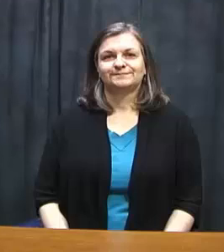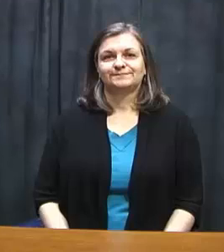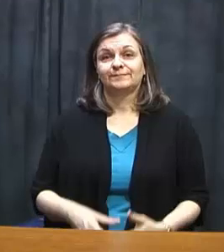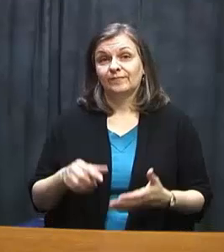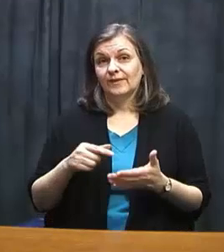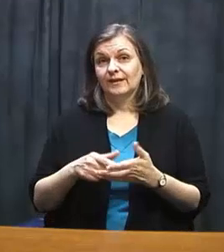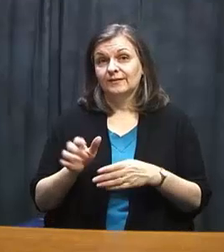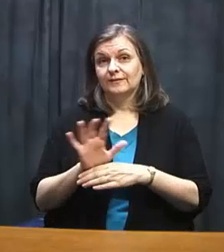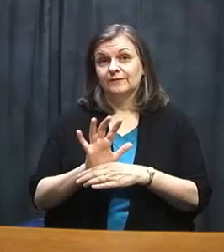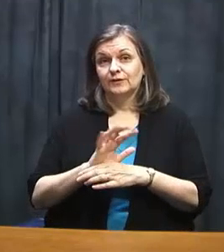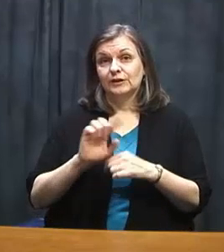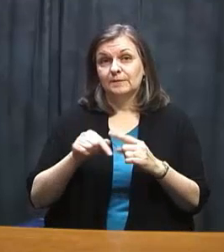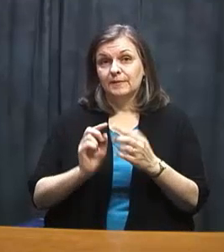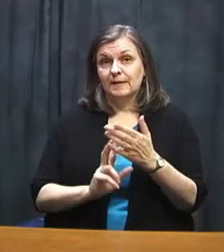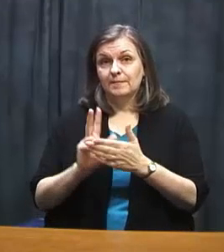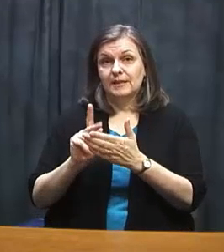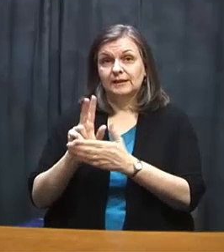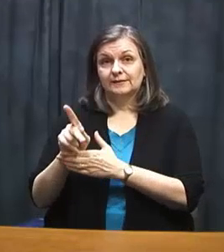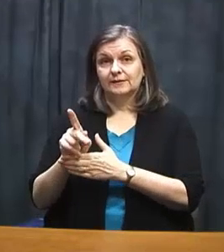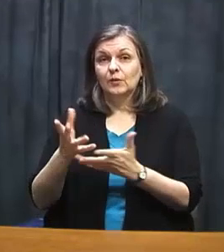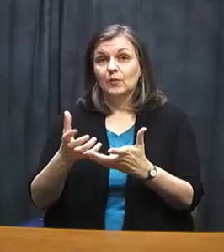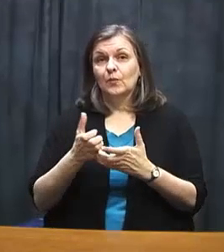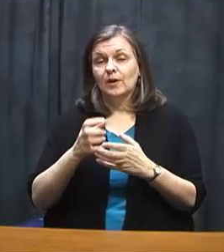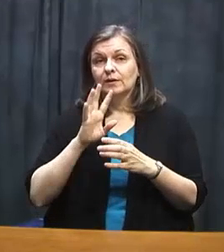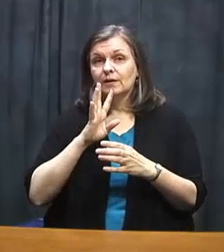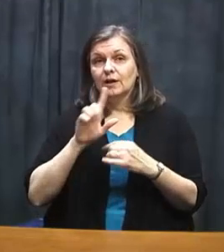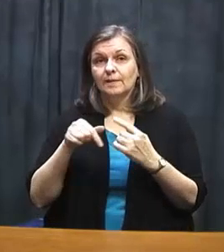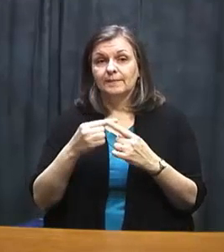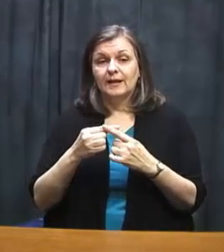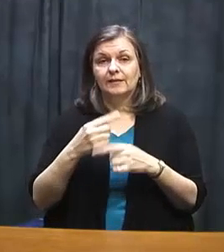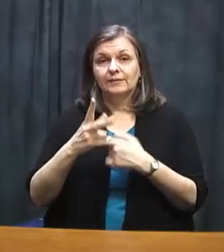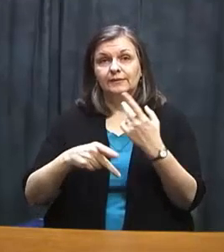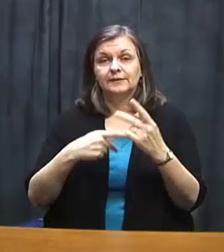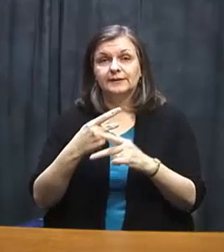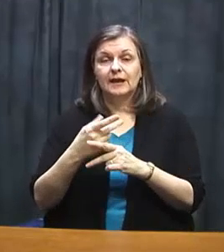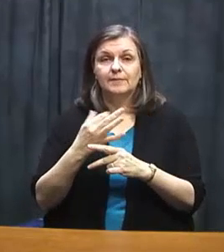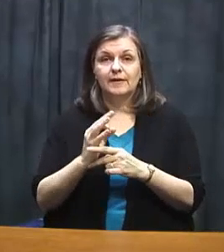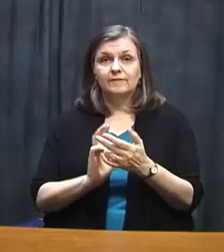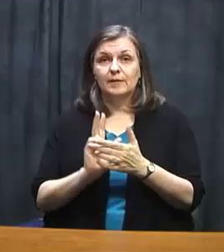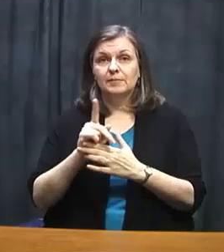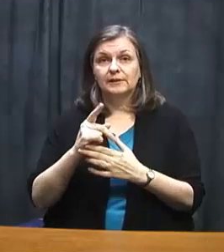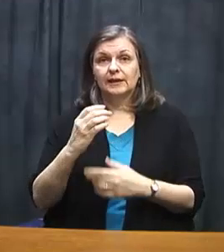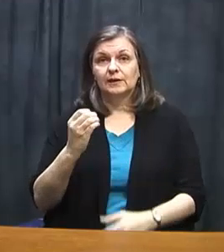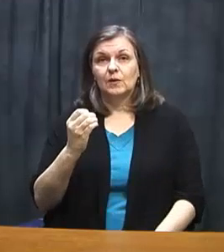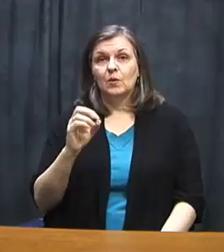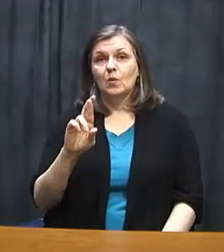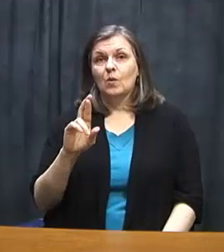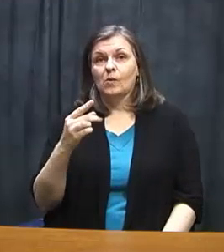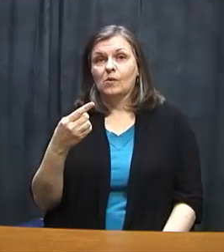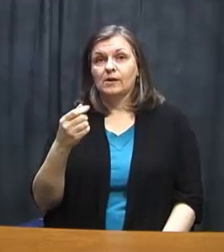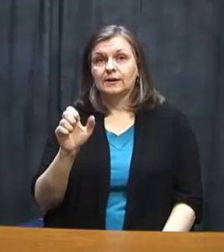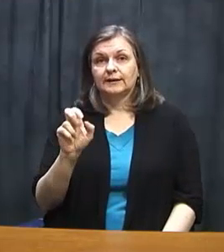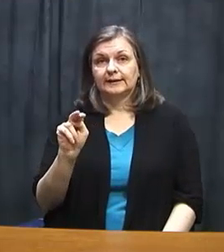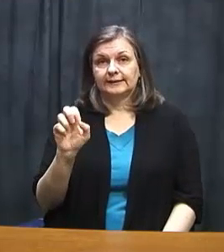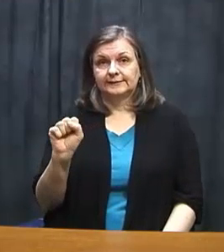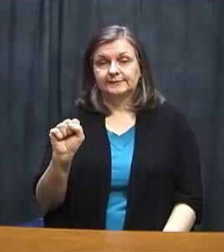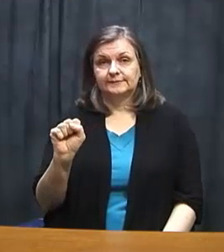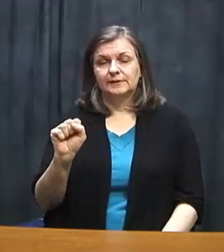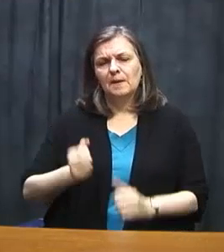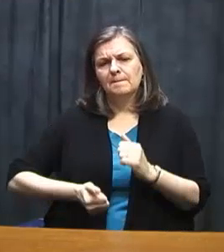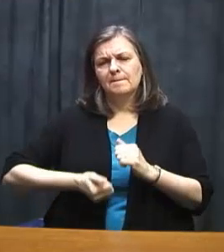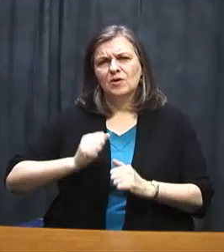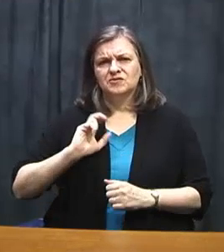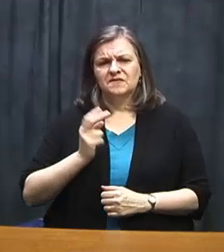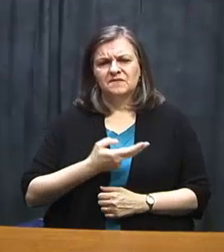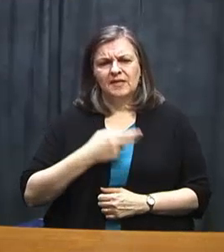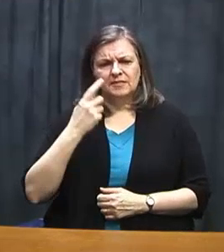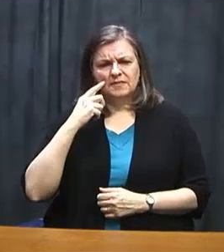In this session on plants we want to look at the types of plant organs that exist now for most of us thinking about